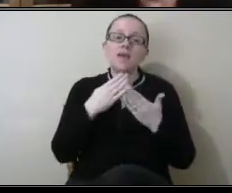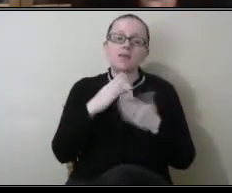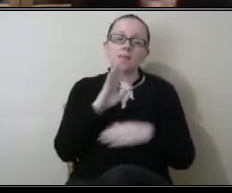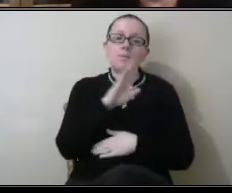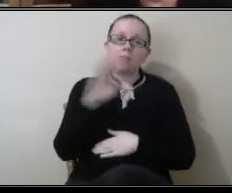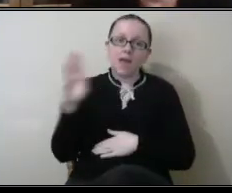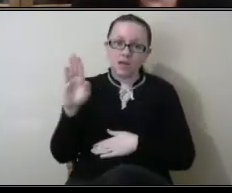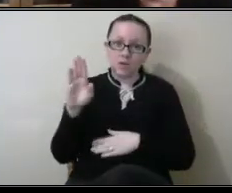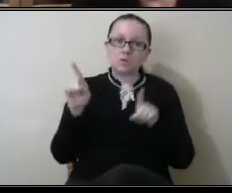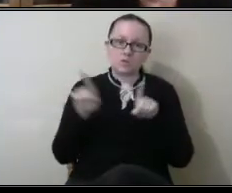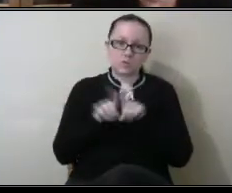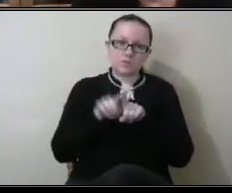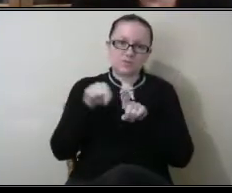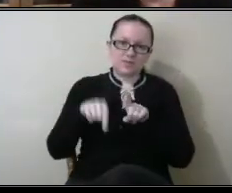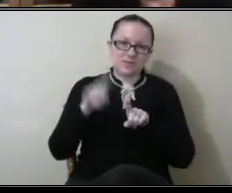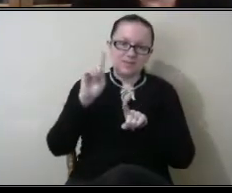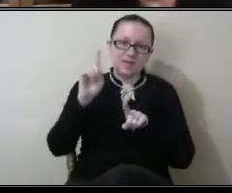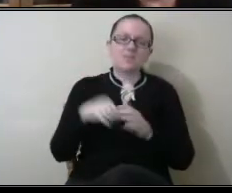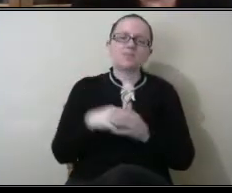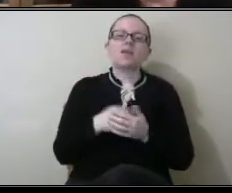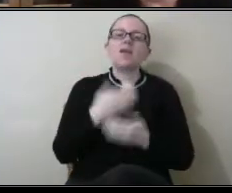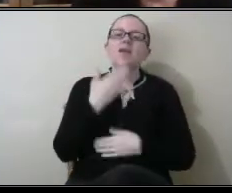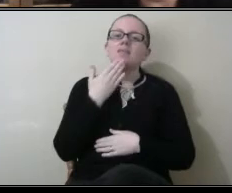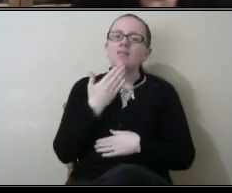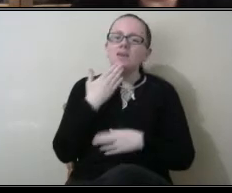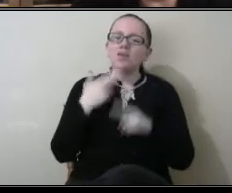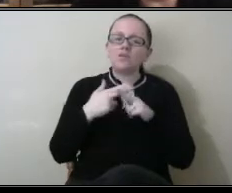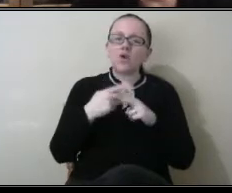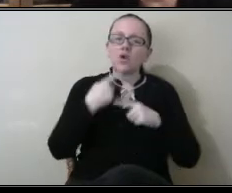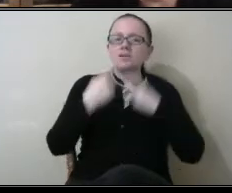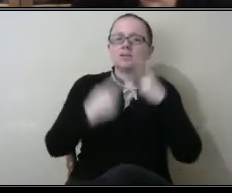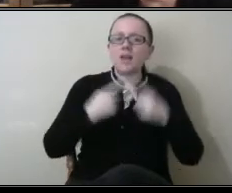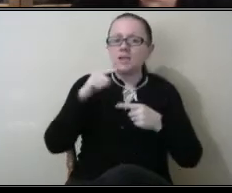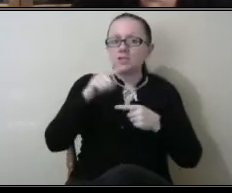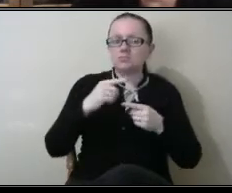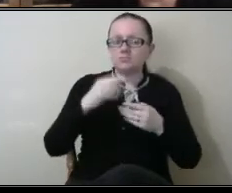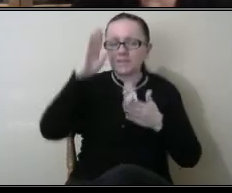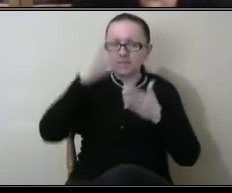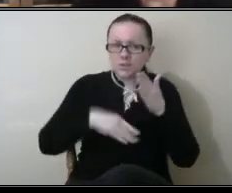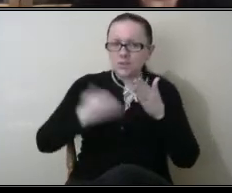had today and and thank you so much for sharing your insights and experiences with this program